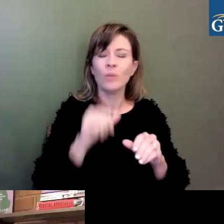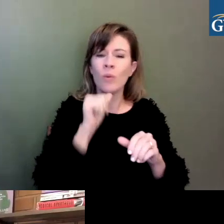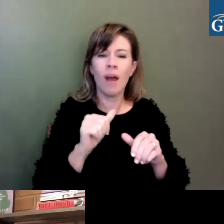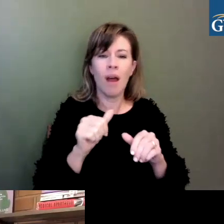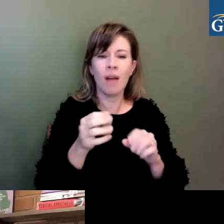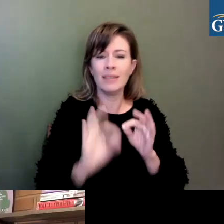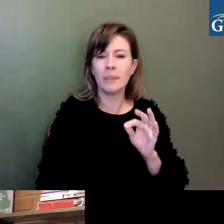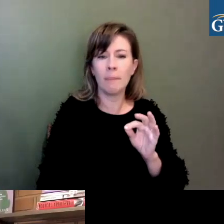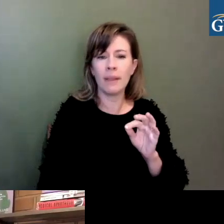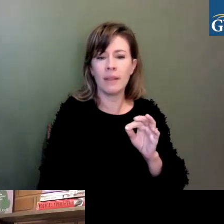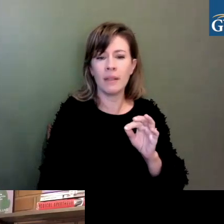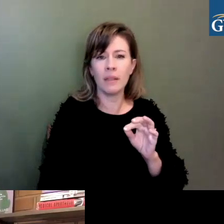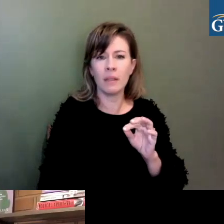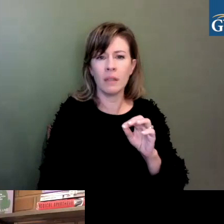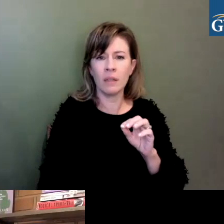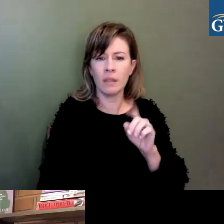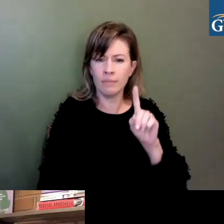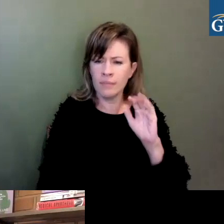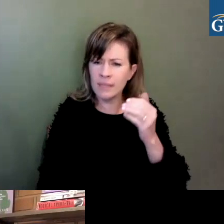think there's a comment that says interpreter is missing.